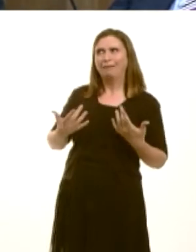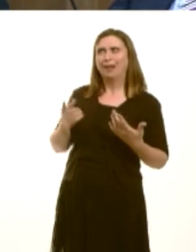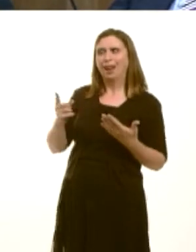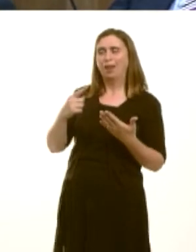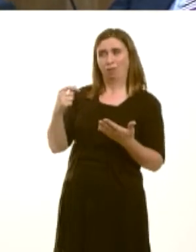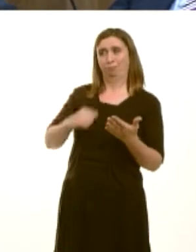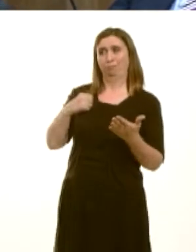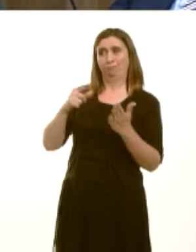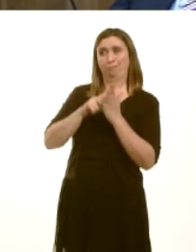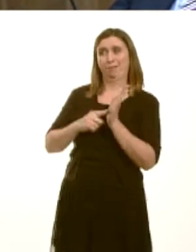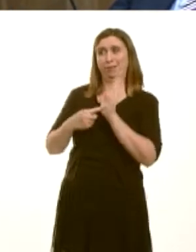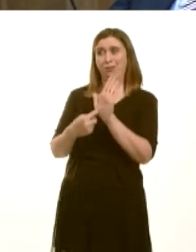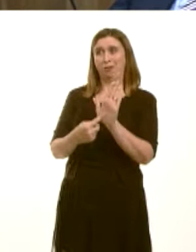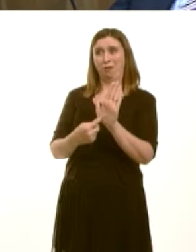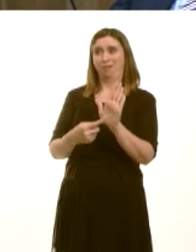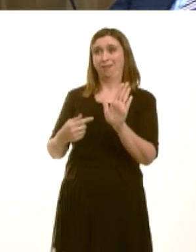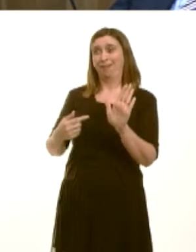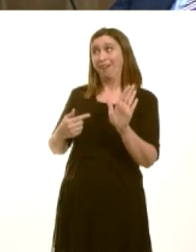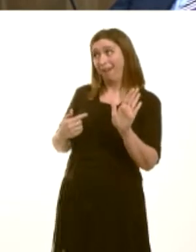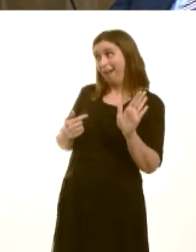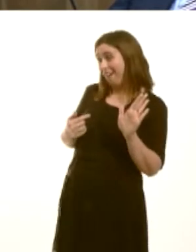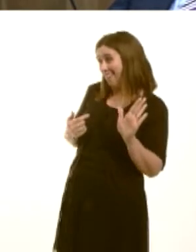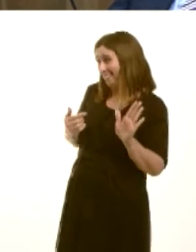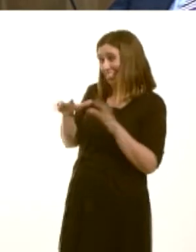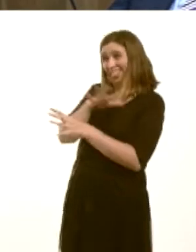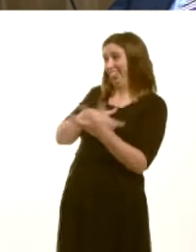is not questions to the Conservativesóbut I offer them the chance, at some point, to